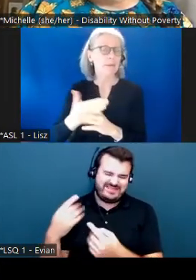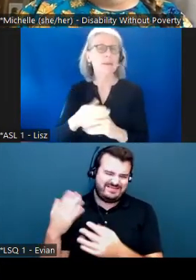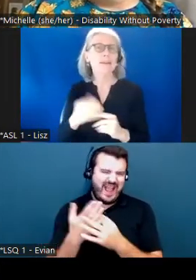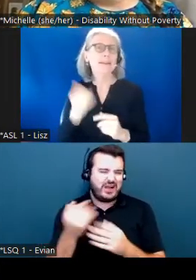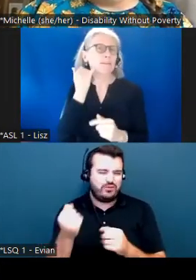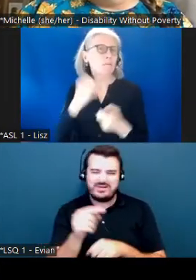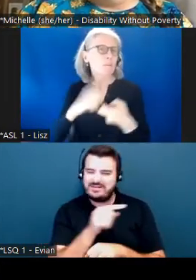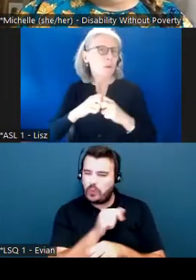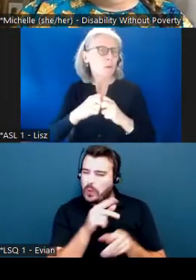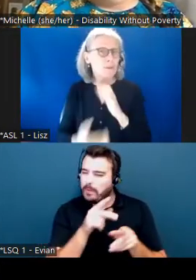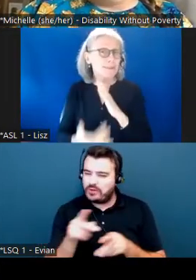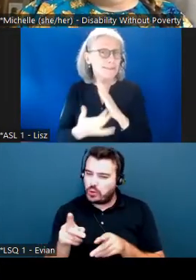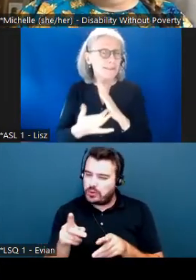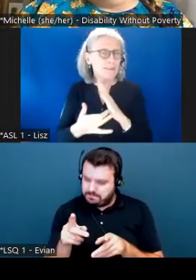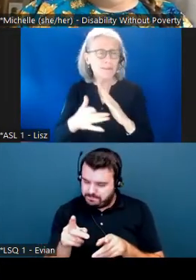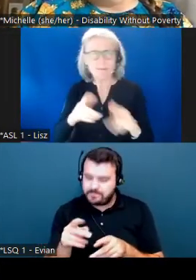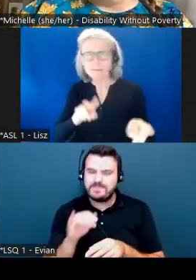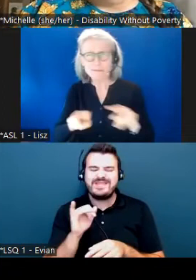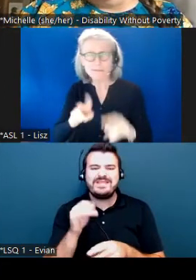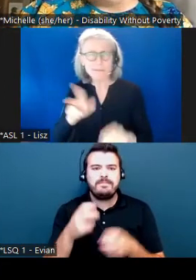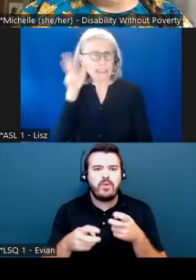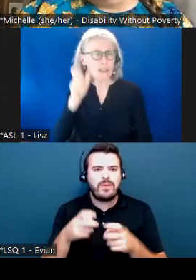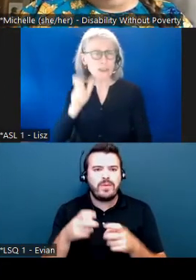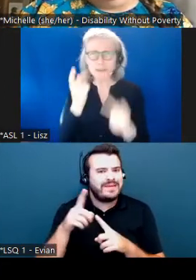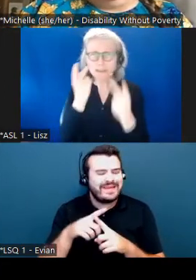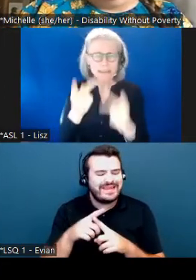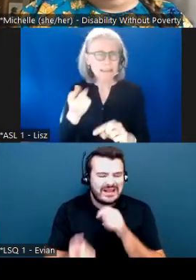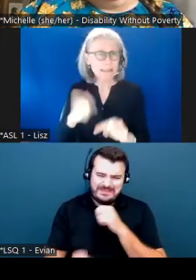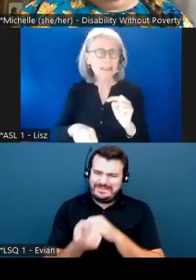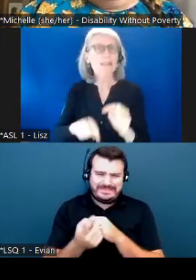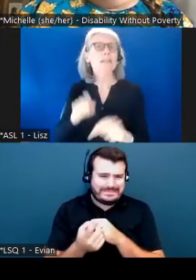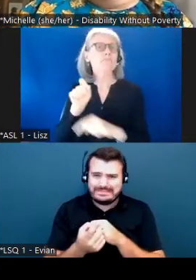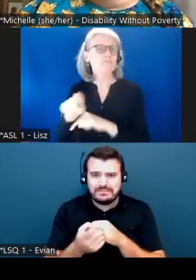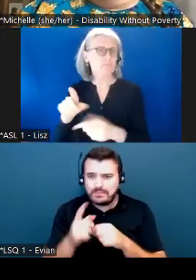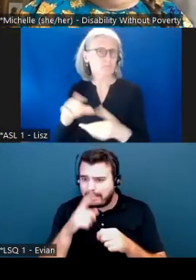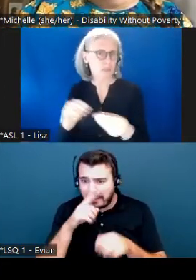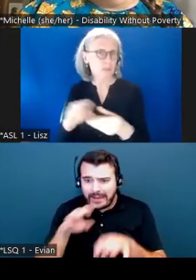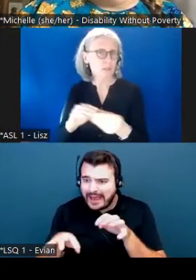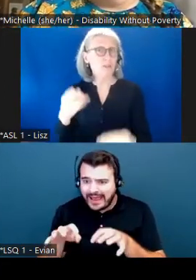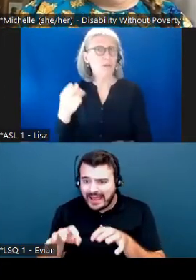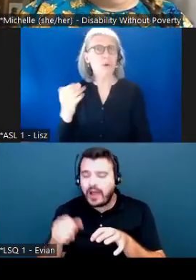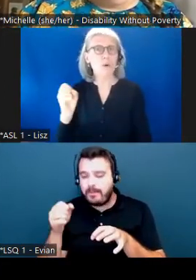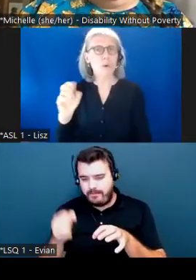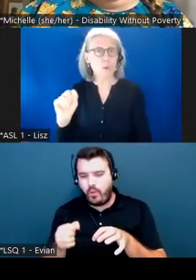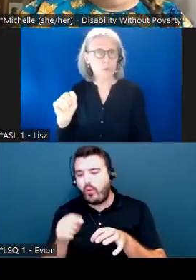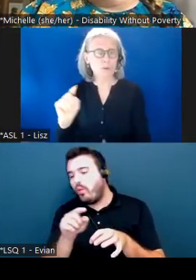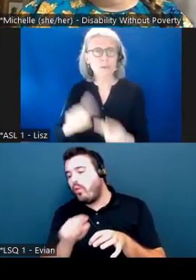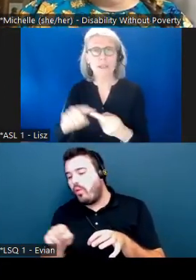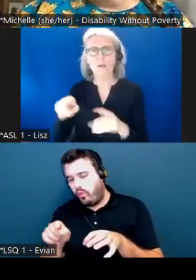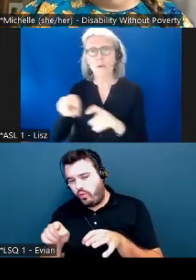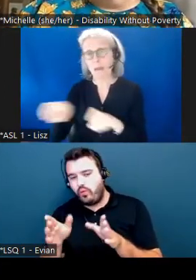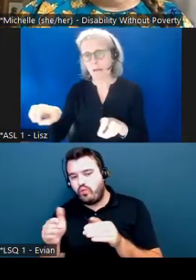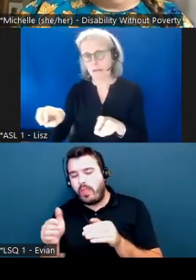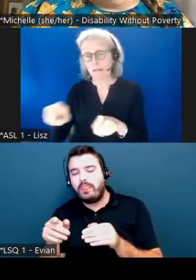SEND A CHAT MESSAGE TO THE HOST AND PANELISTS. FOR ALL QUESTIONS THAT YOU HAVE, PLEASE PUT